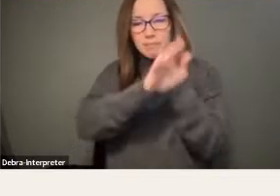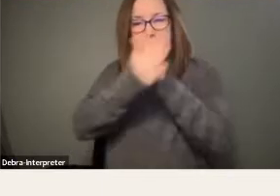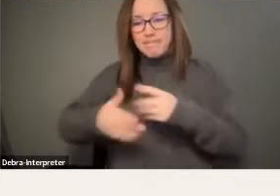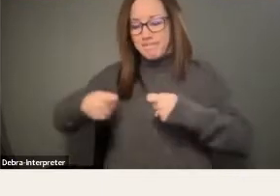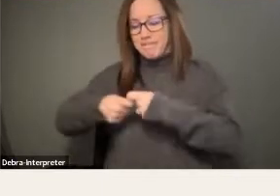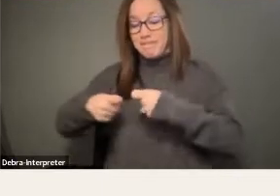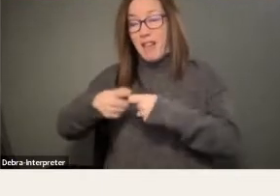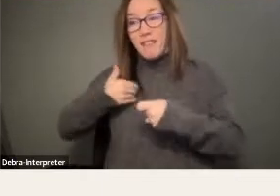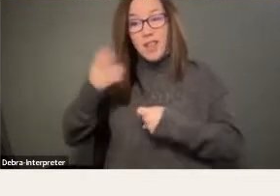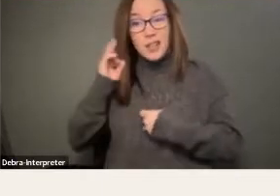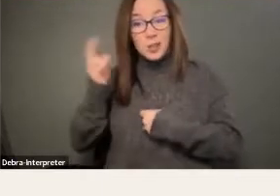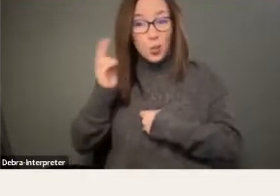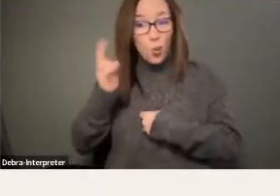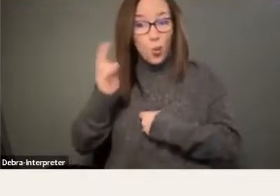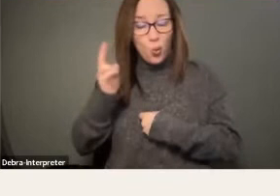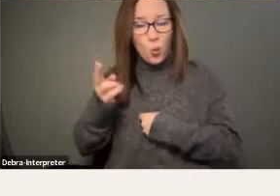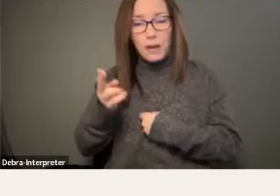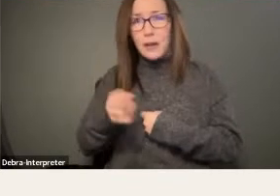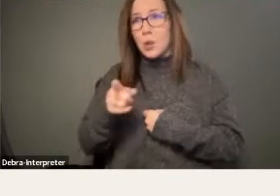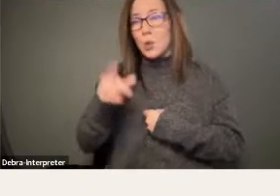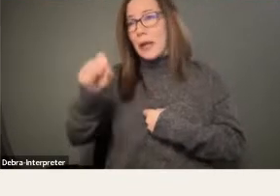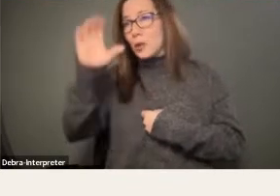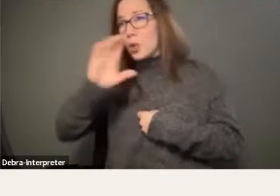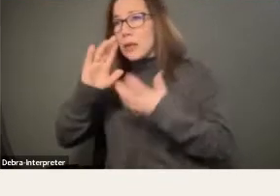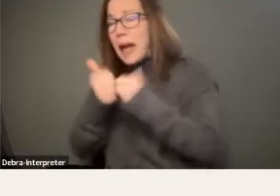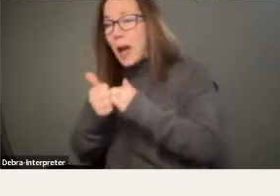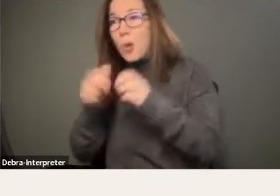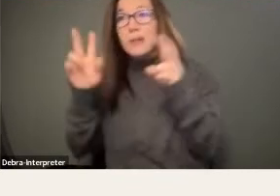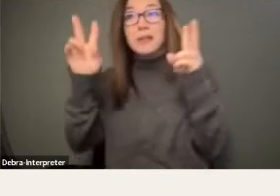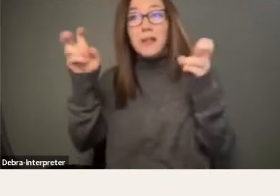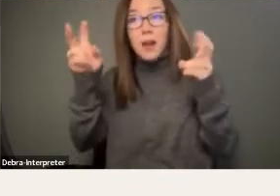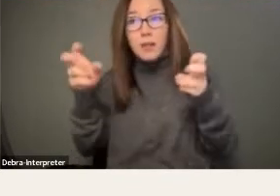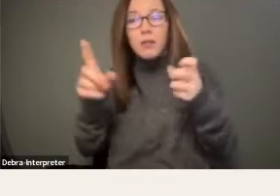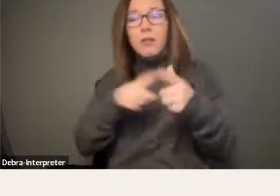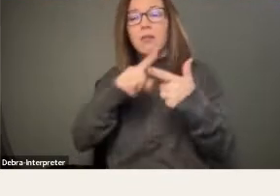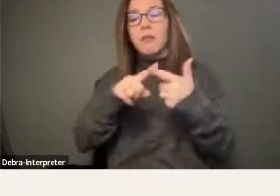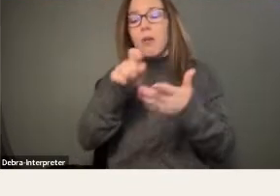digitized that includes a lot of the his I material